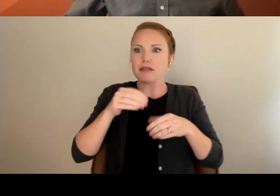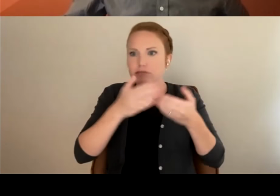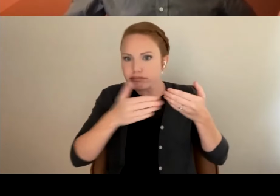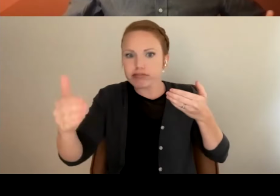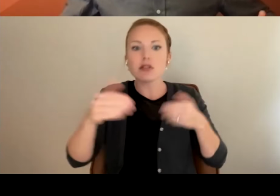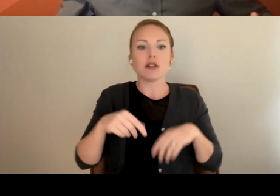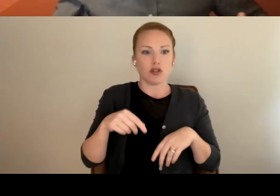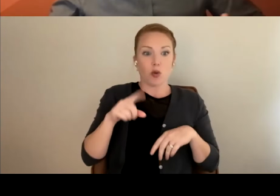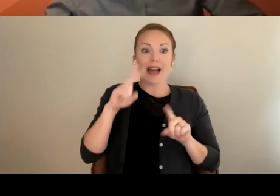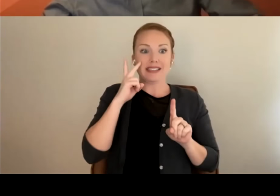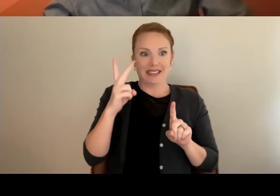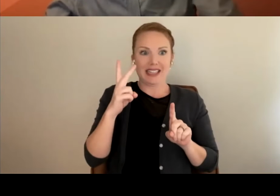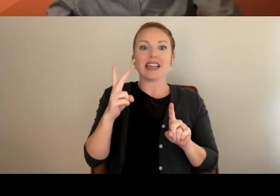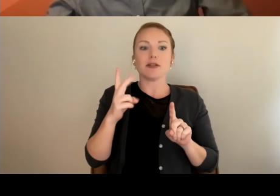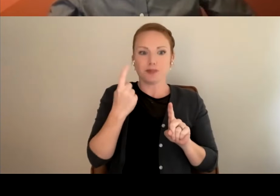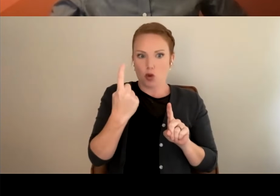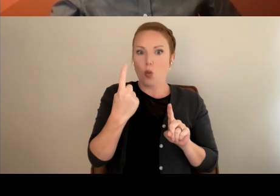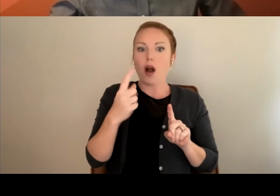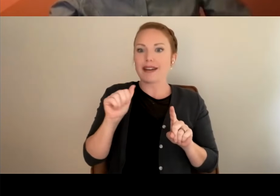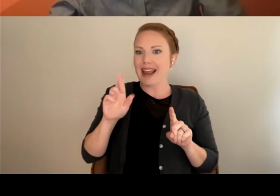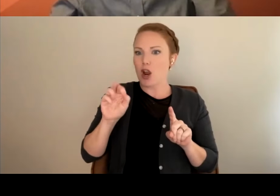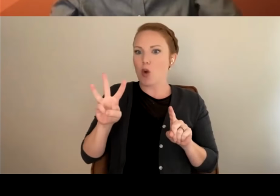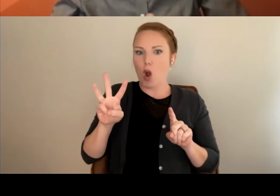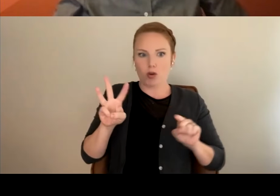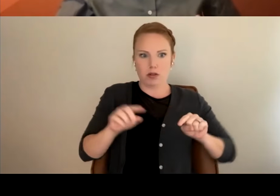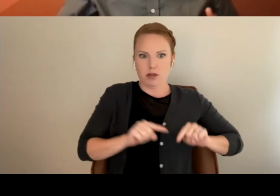that starts off far away from the ideal center arrow and then gets closer to it over time